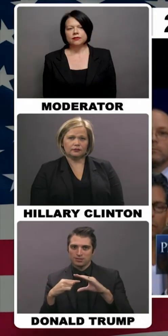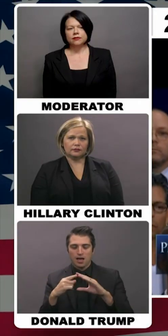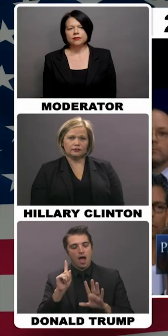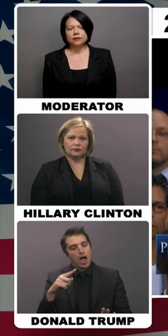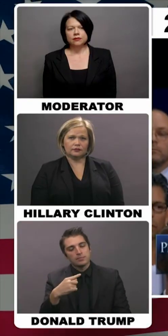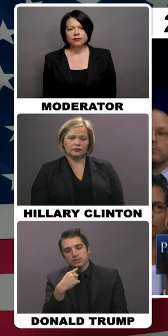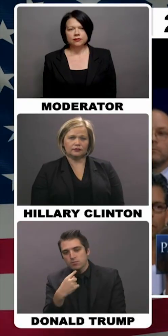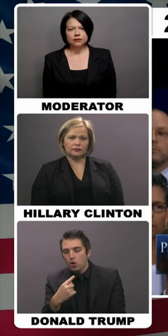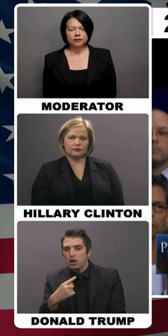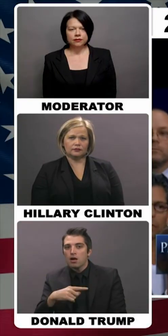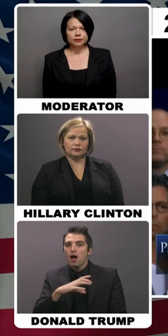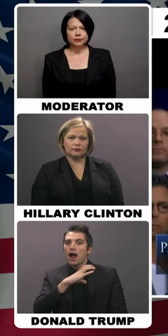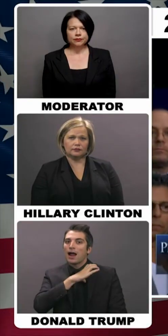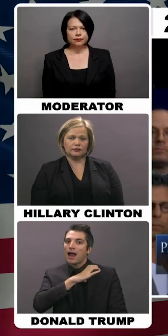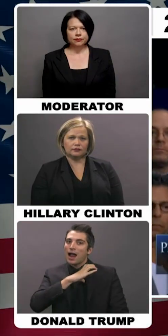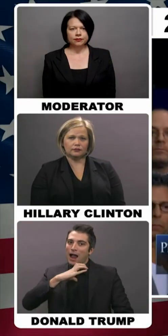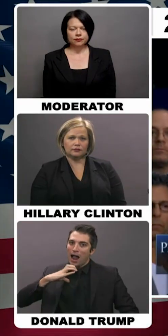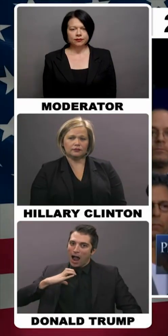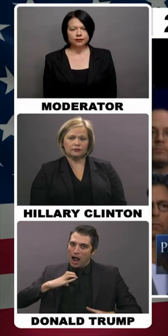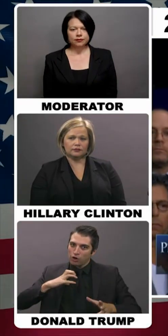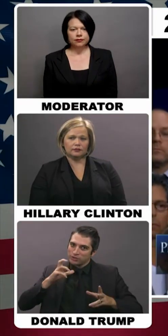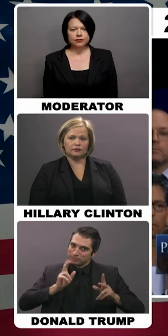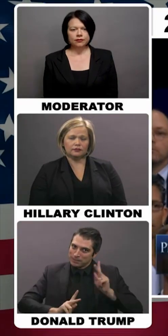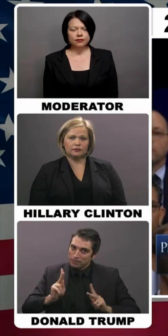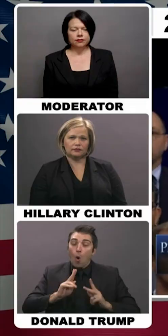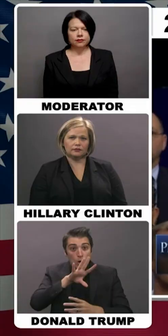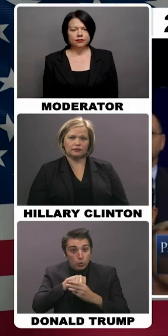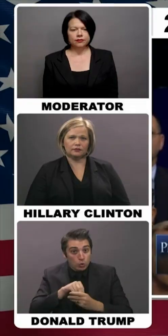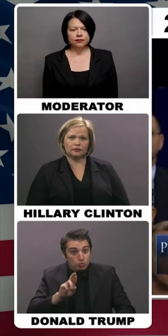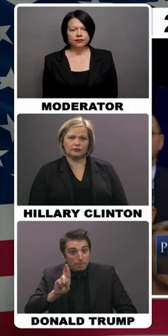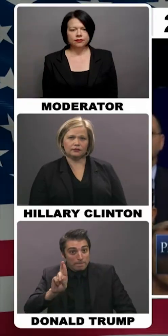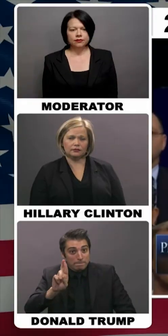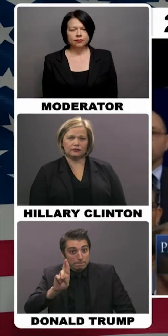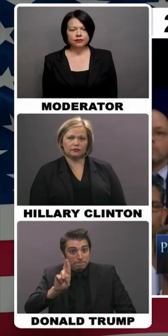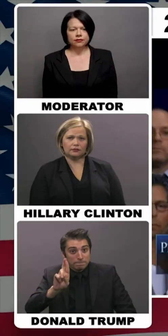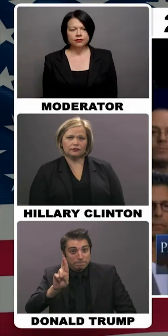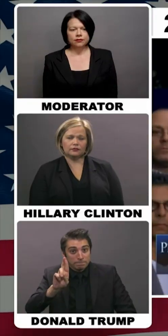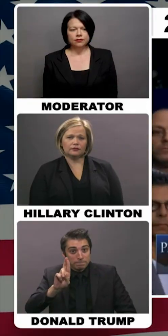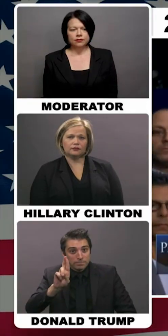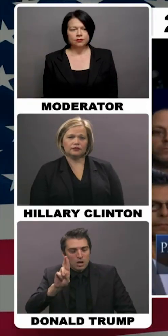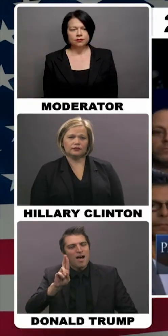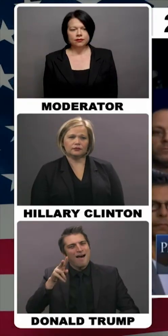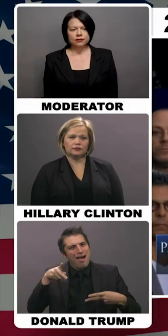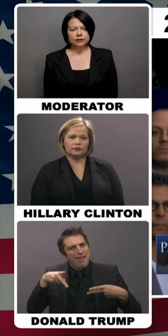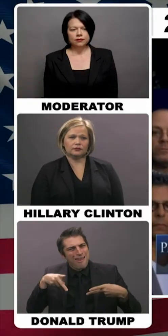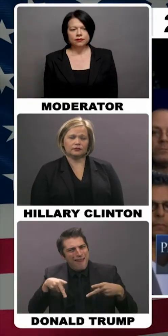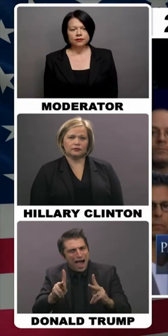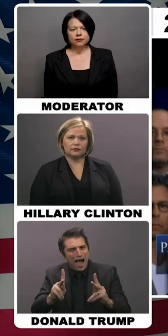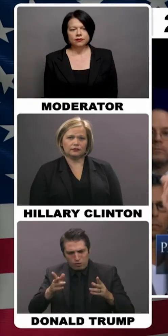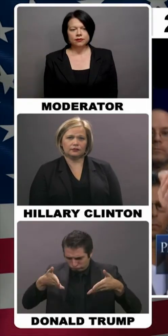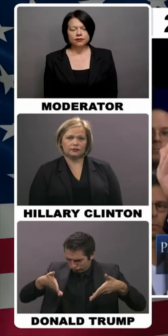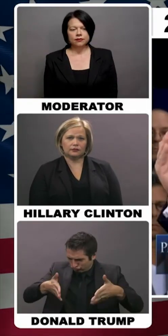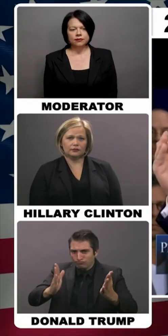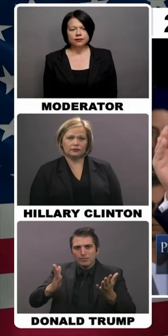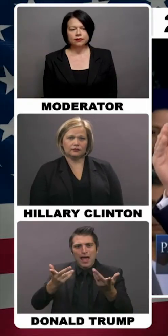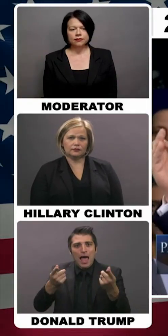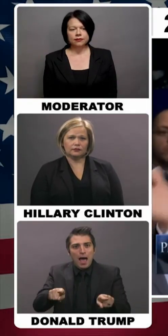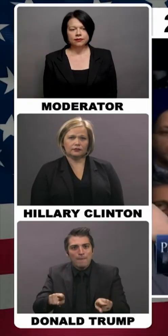including Republicans, for allowing this to happen. Our Justice Department where her husband goes onto the back